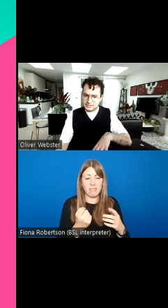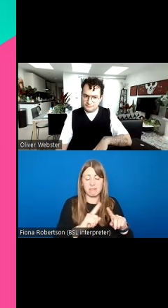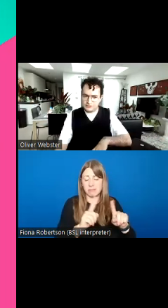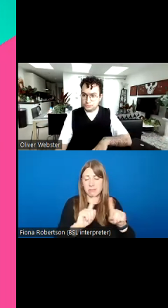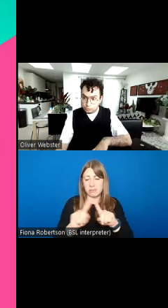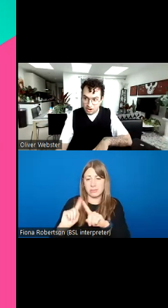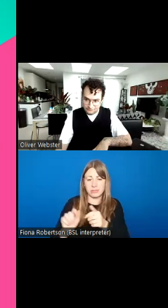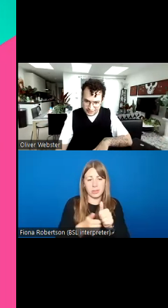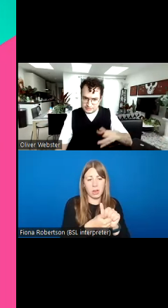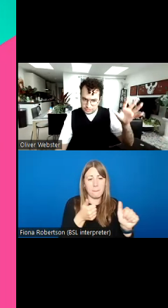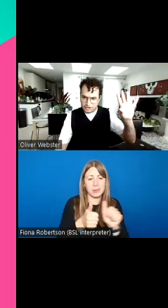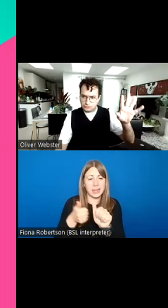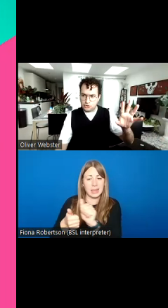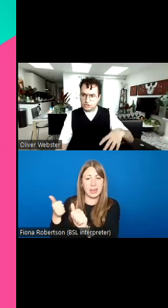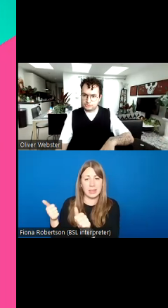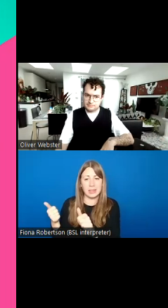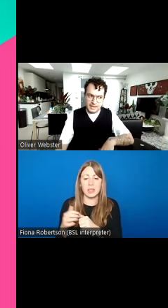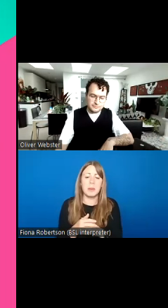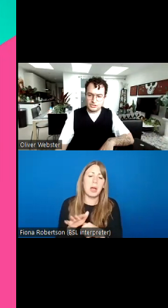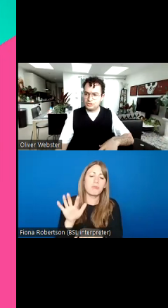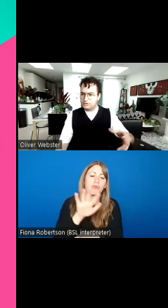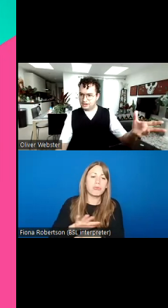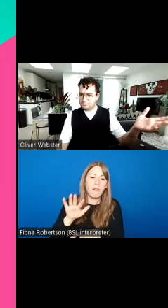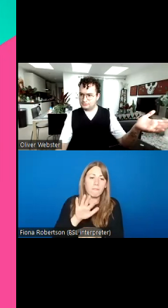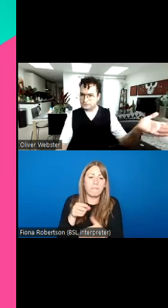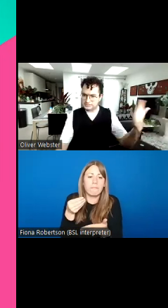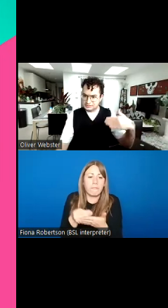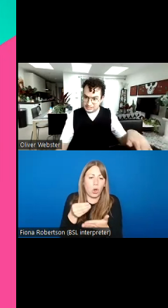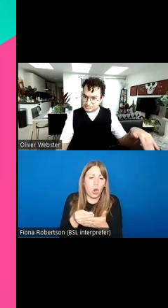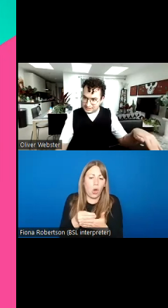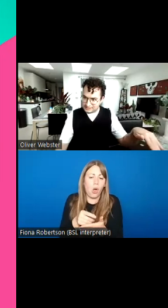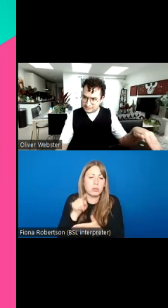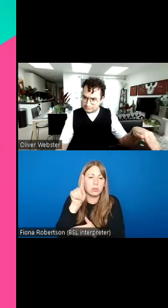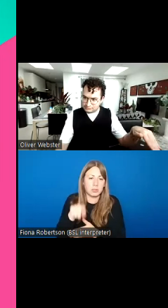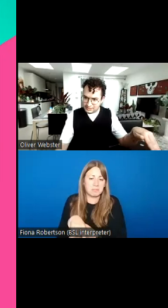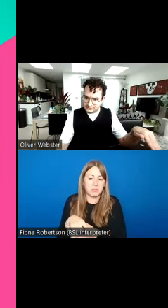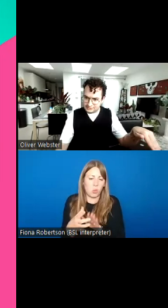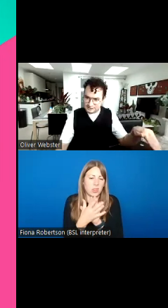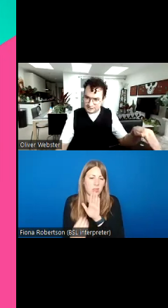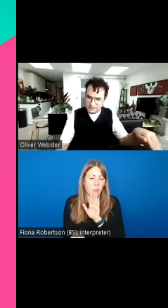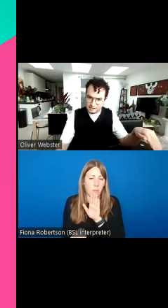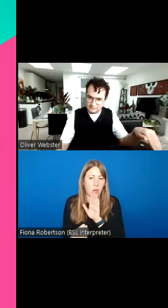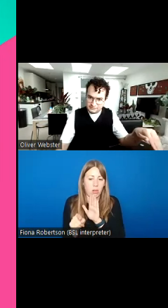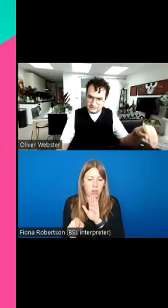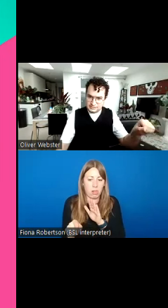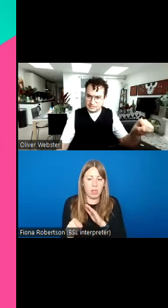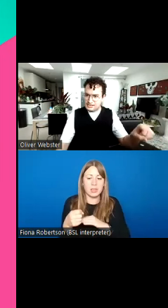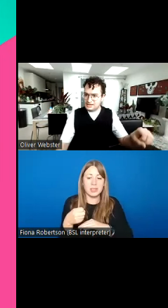To give you some ballpark figures so you know what to expect, when it comes to the StageText subtitling service,